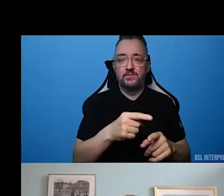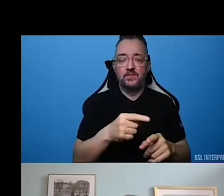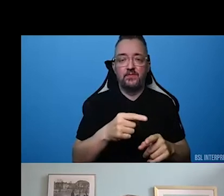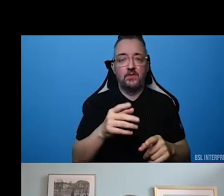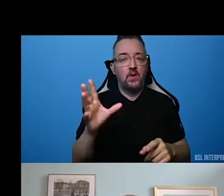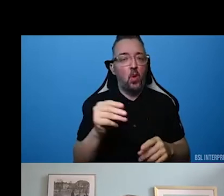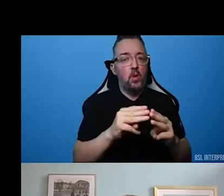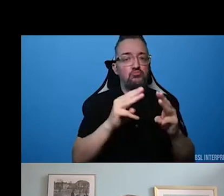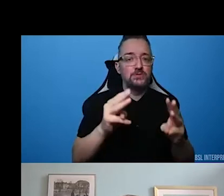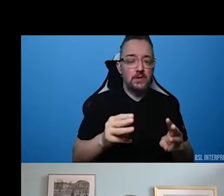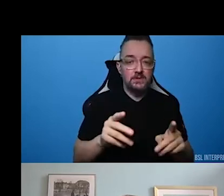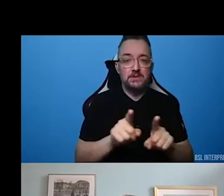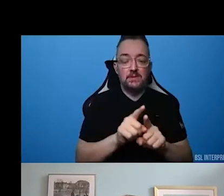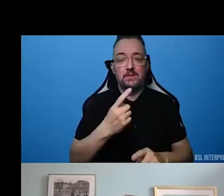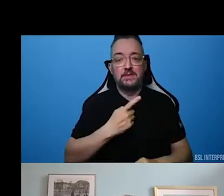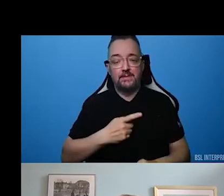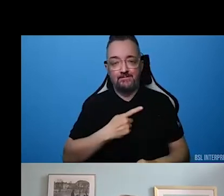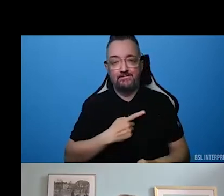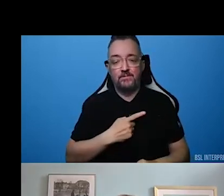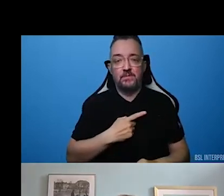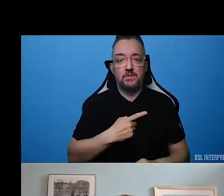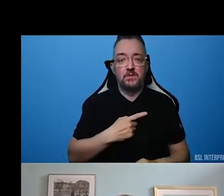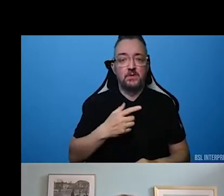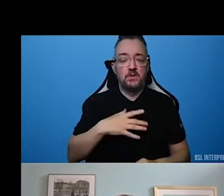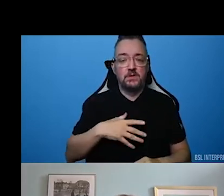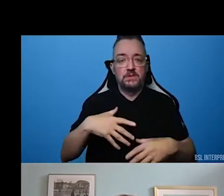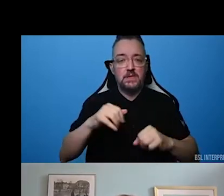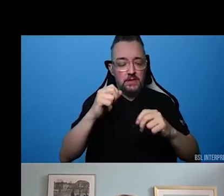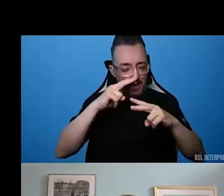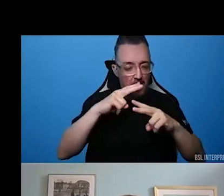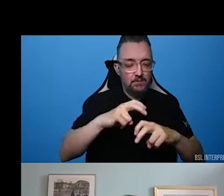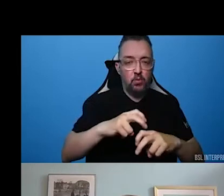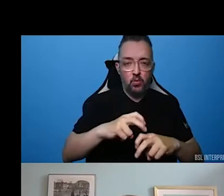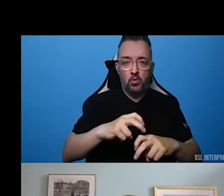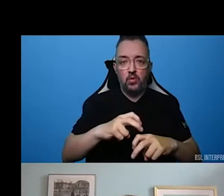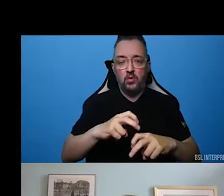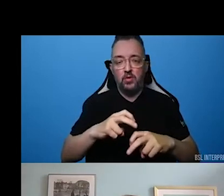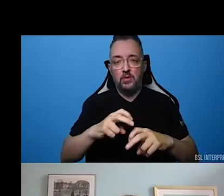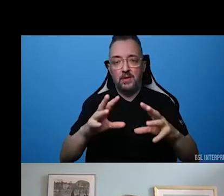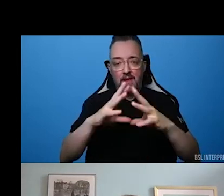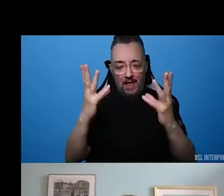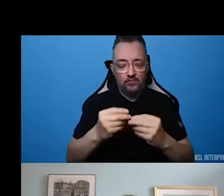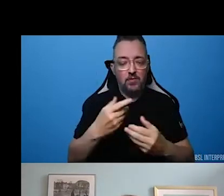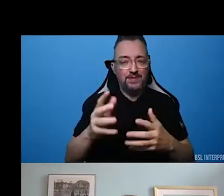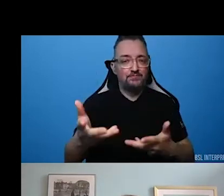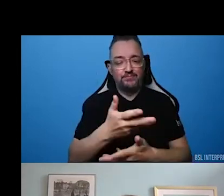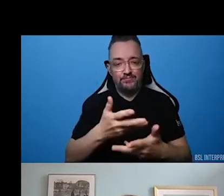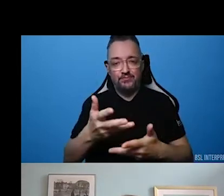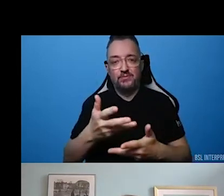including us to kind of start to try and explore everything you've been discussing and bringing it home as you say with